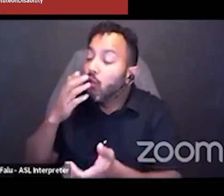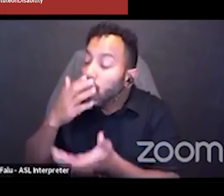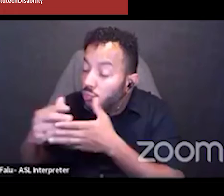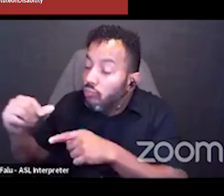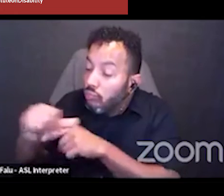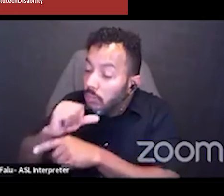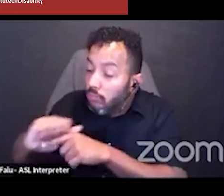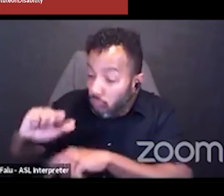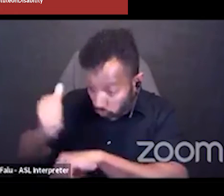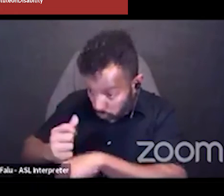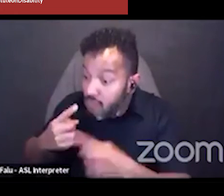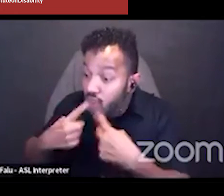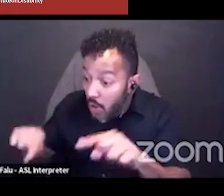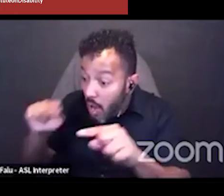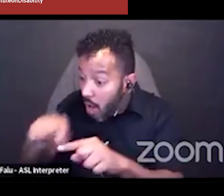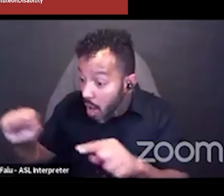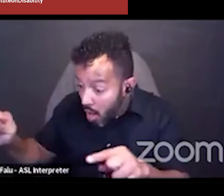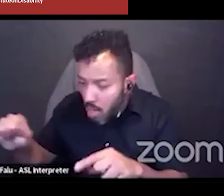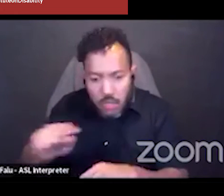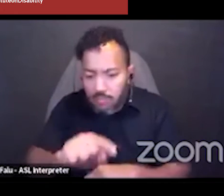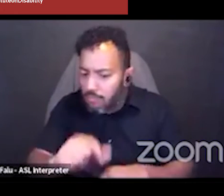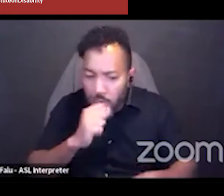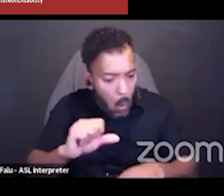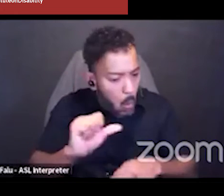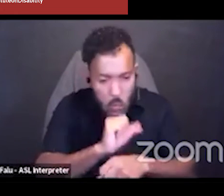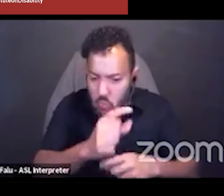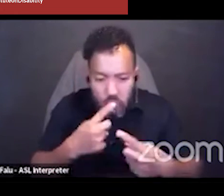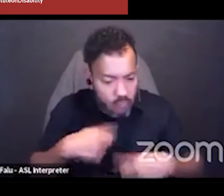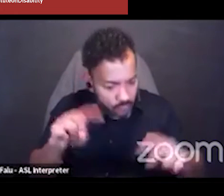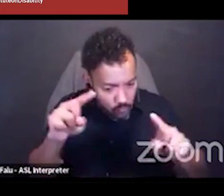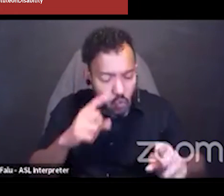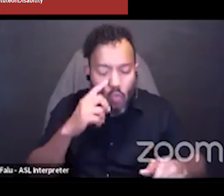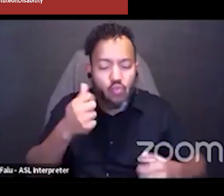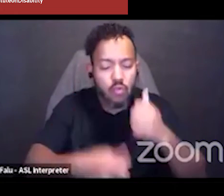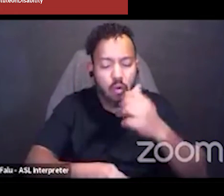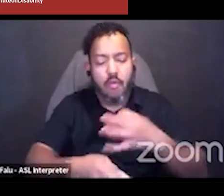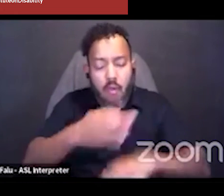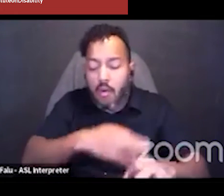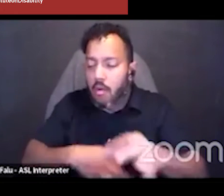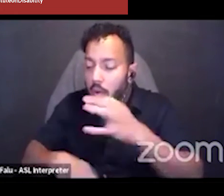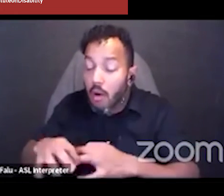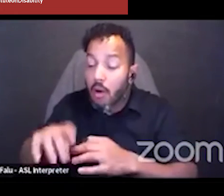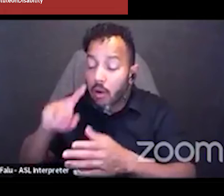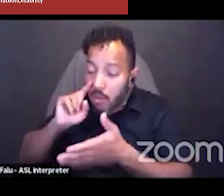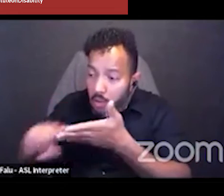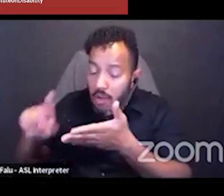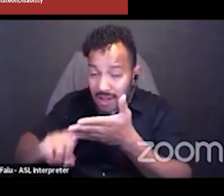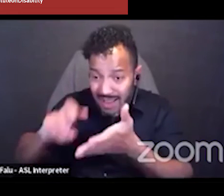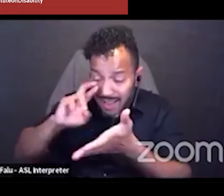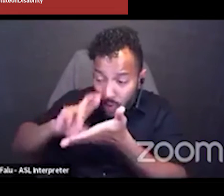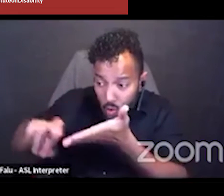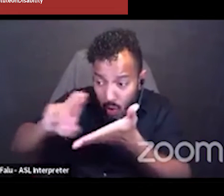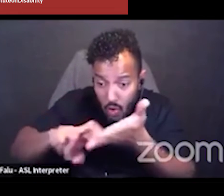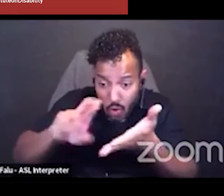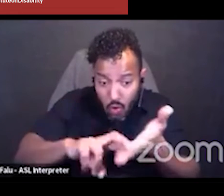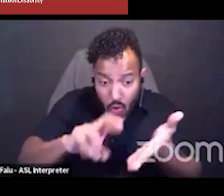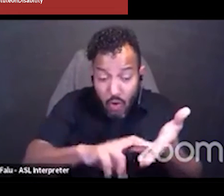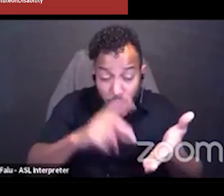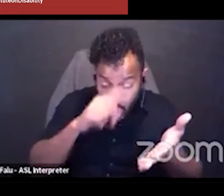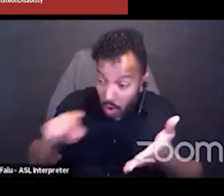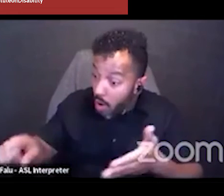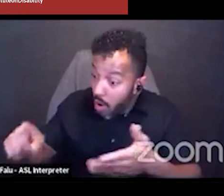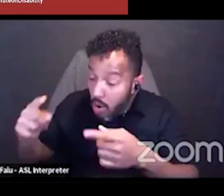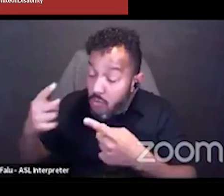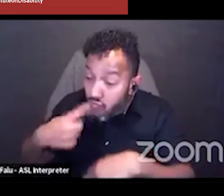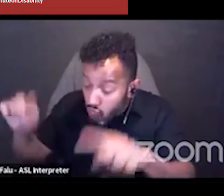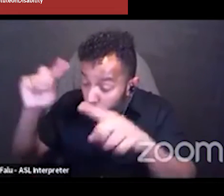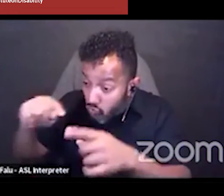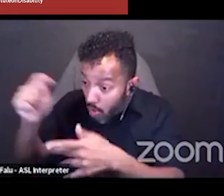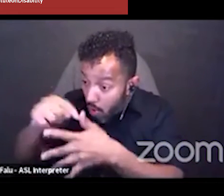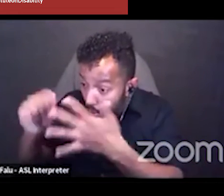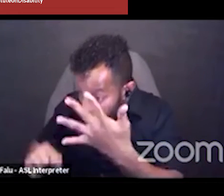working in some communities so that we can transfer that knowledge to other communities.